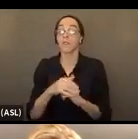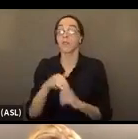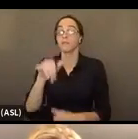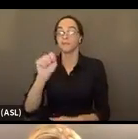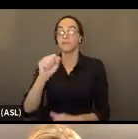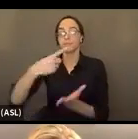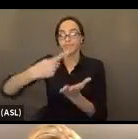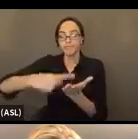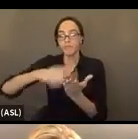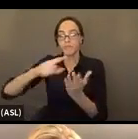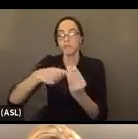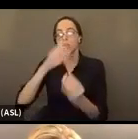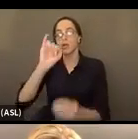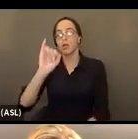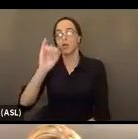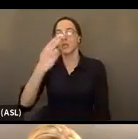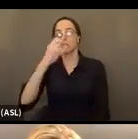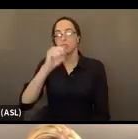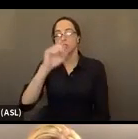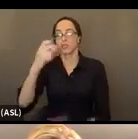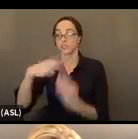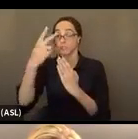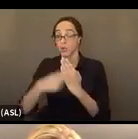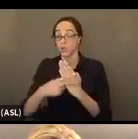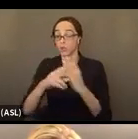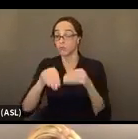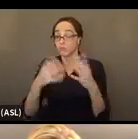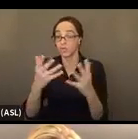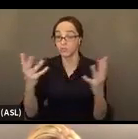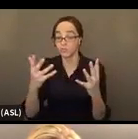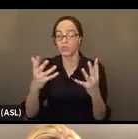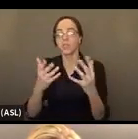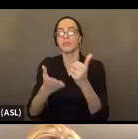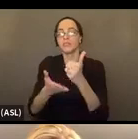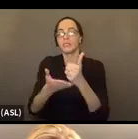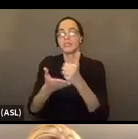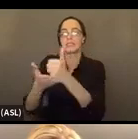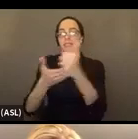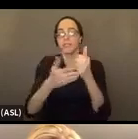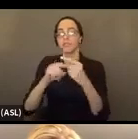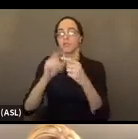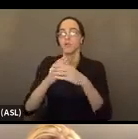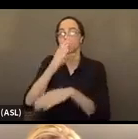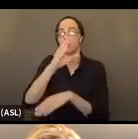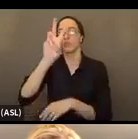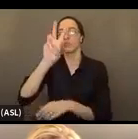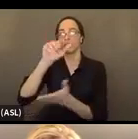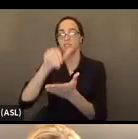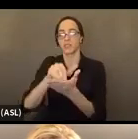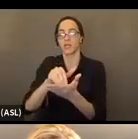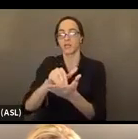the ihss program provides assistance to over 6 000 low-income people with disabilities and